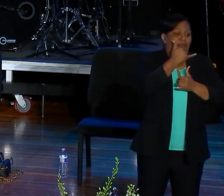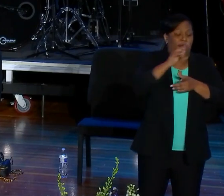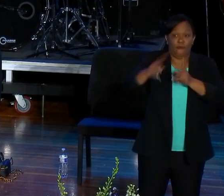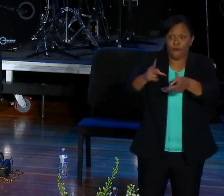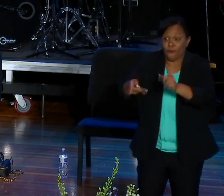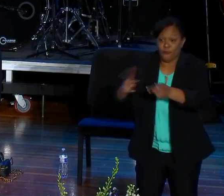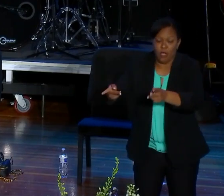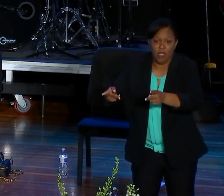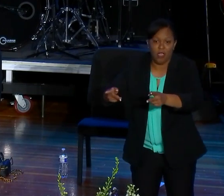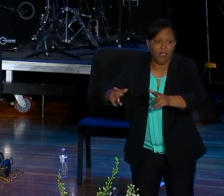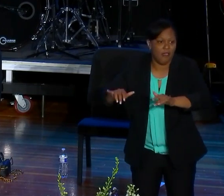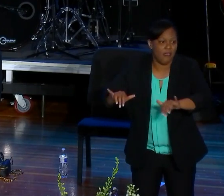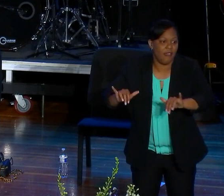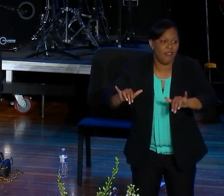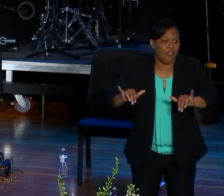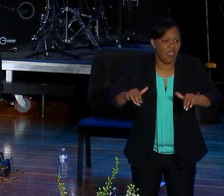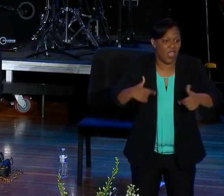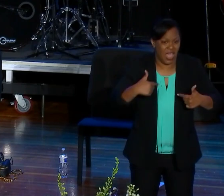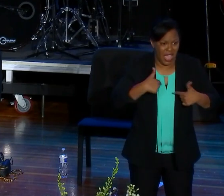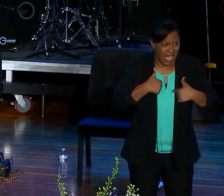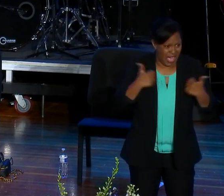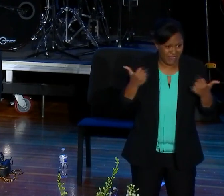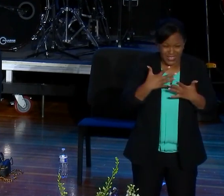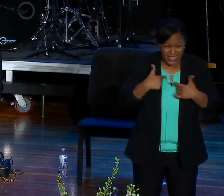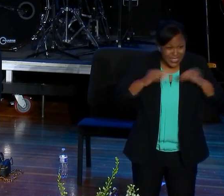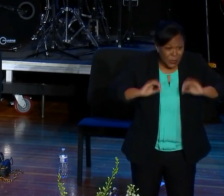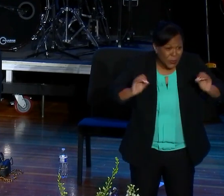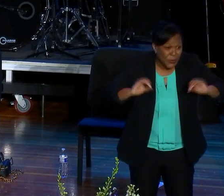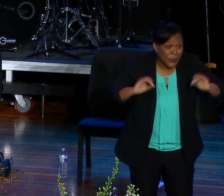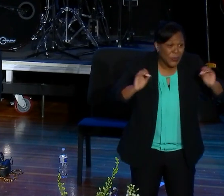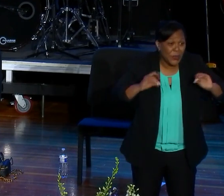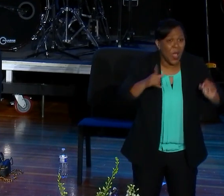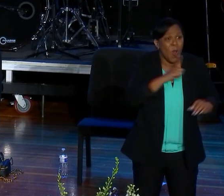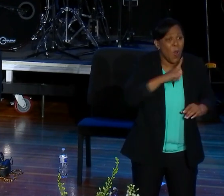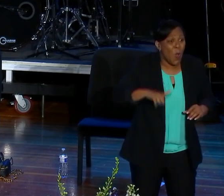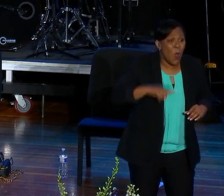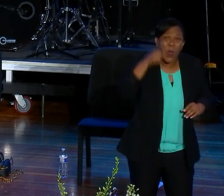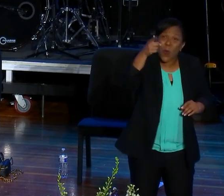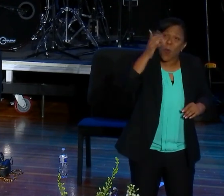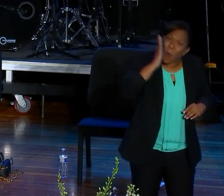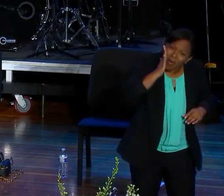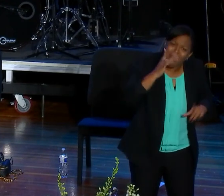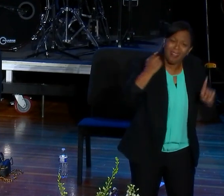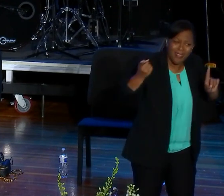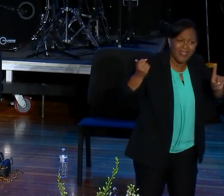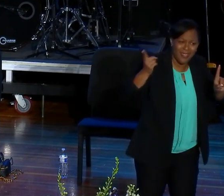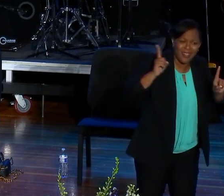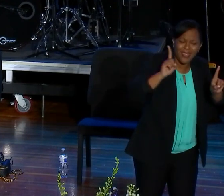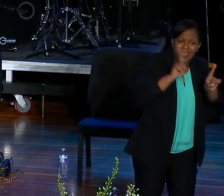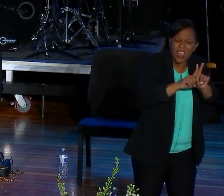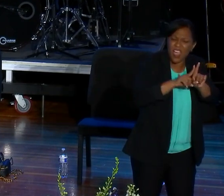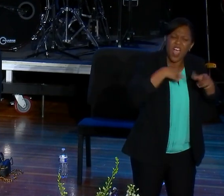TO EAT UP MY FLESH, THEY STUMBLED AND FELL AND MY HEART SHALL NOT FEAR, THE WAR SHOULD